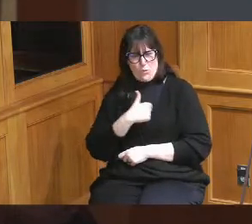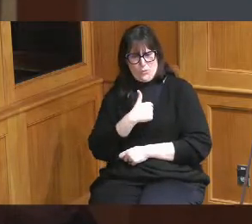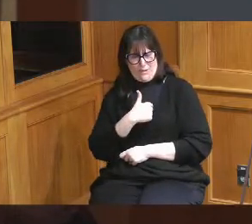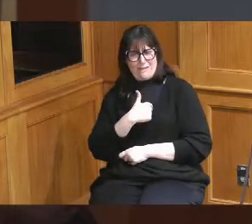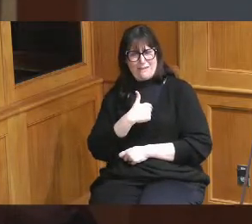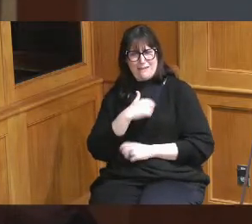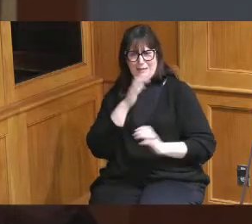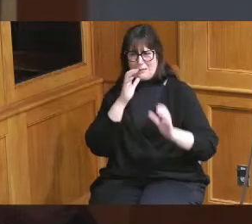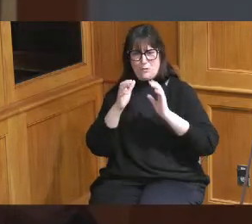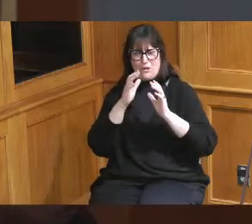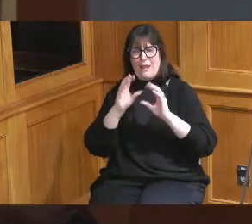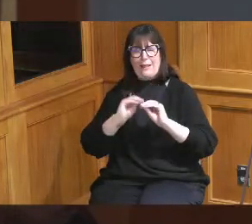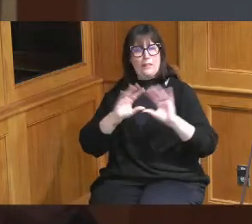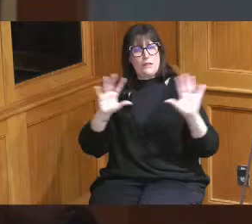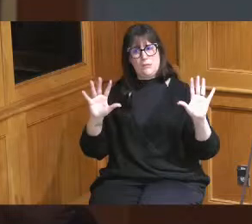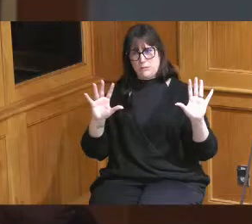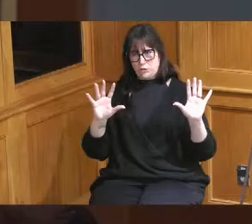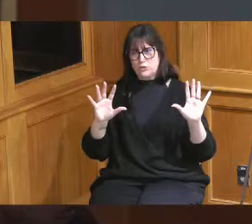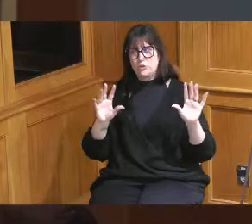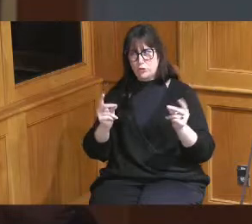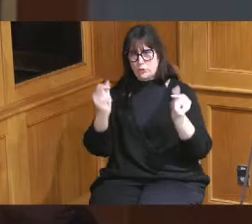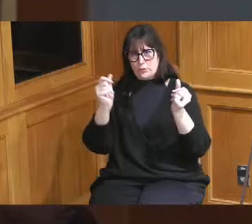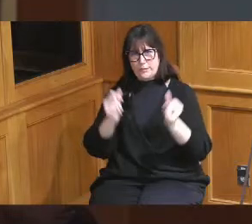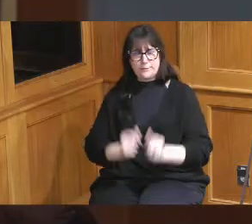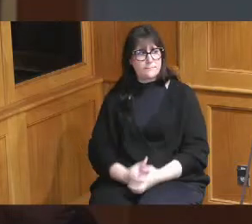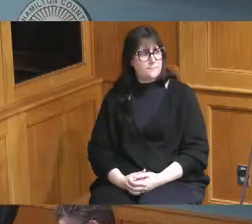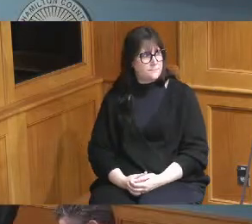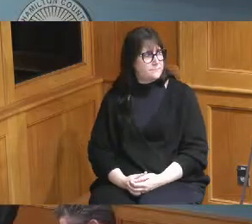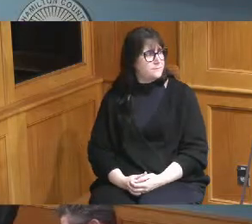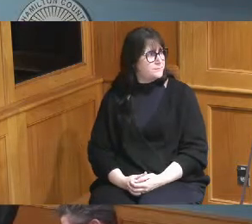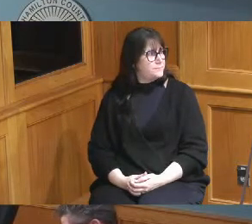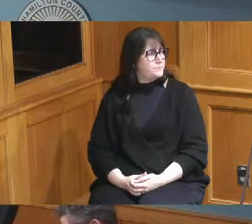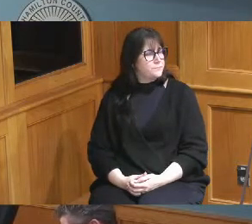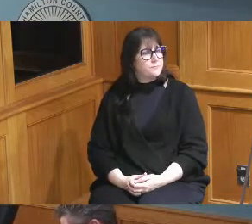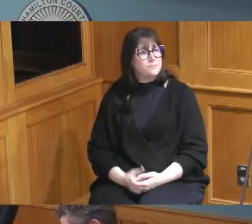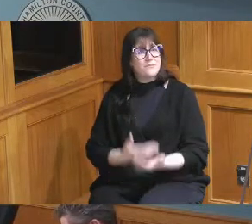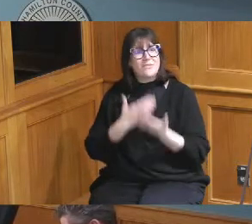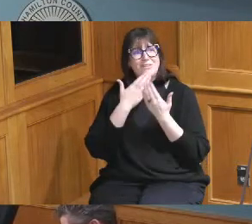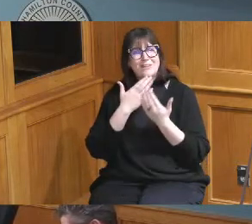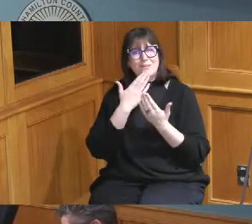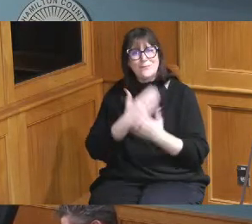as effectively as possible thank you that's all I have thank you Commissioner Reece thank